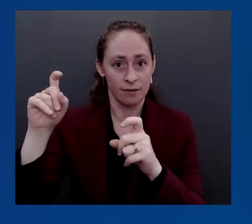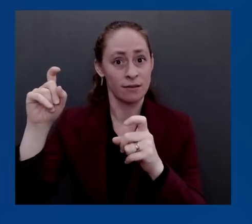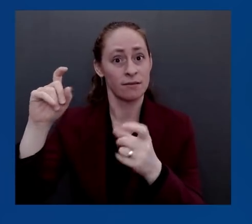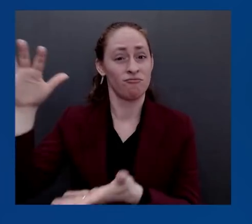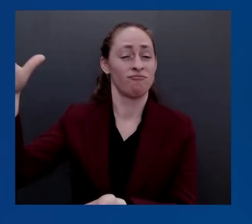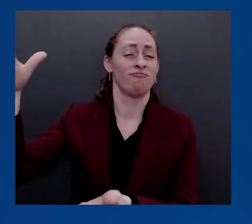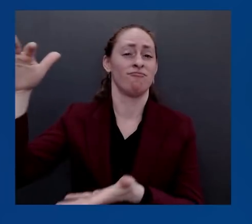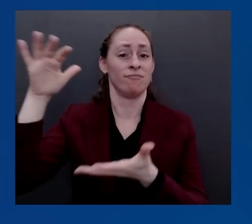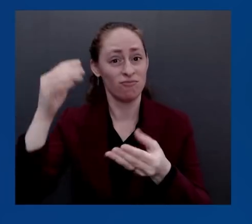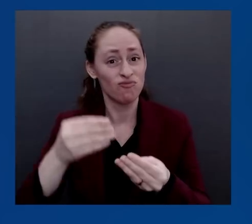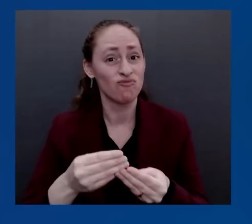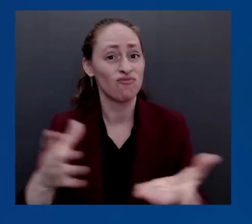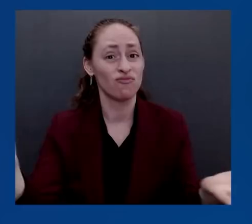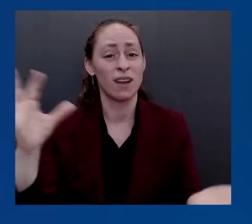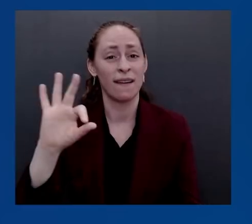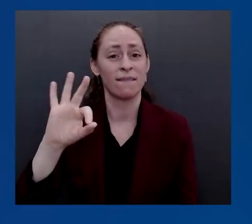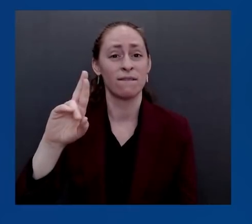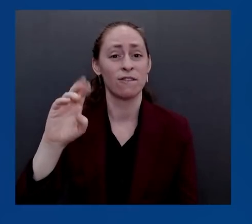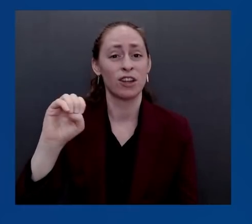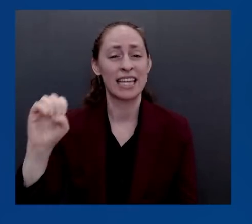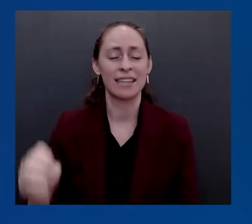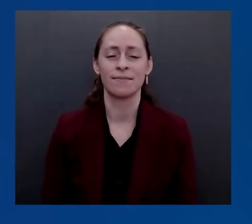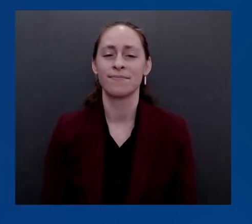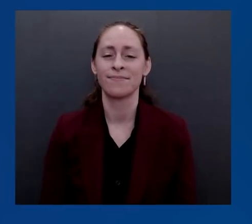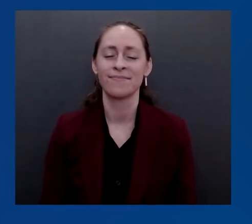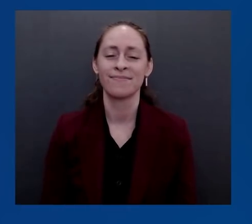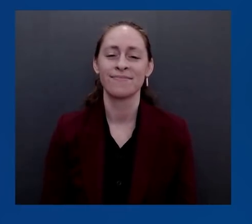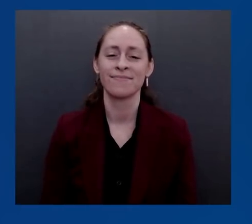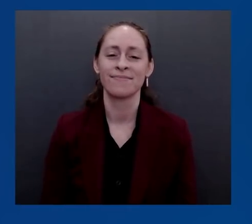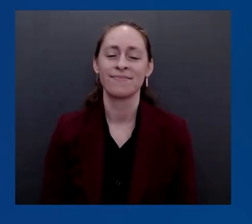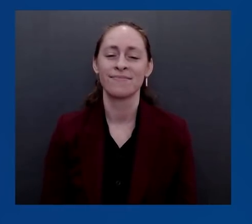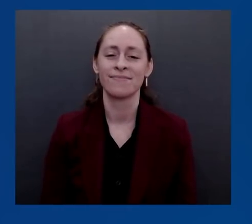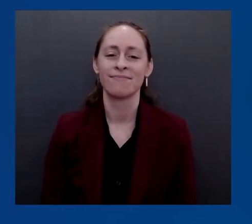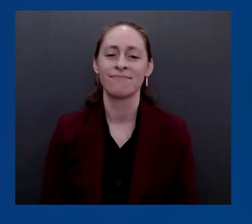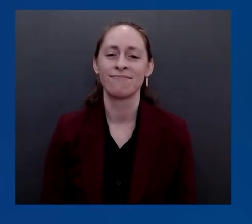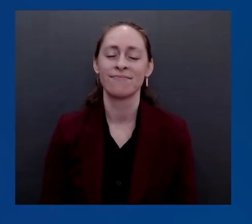to more than 2 million tests per day. This is major progress.